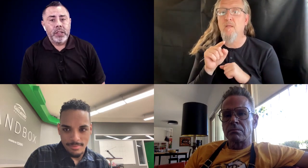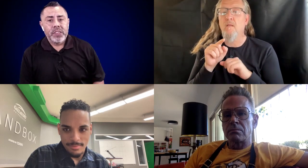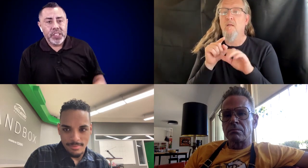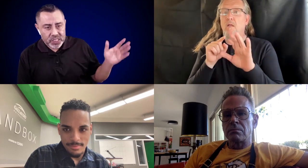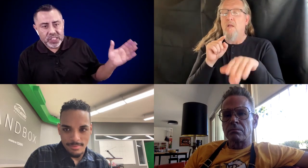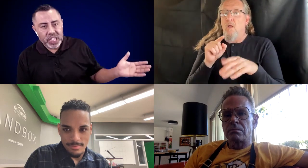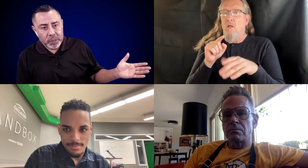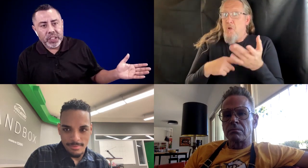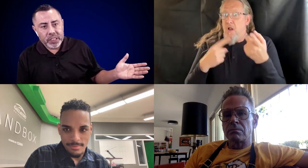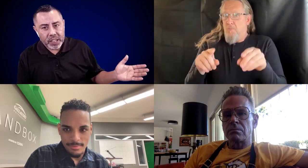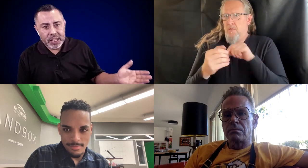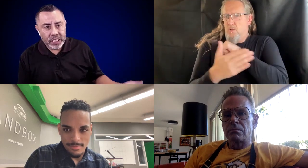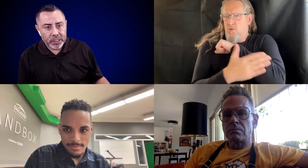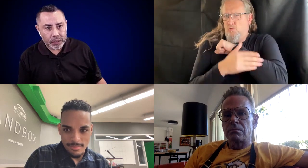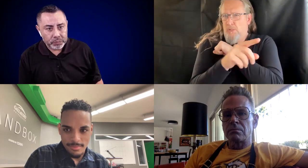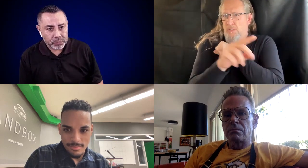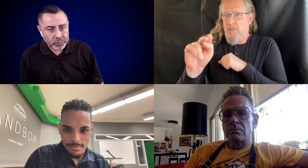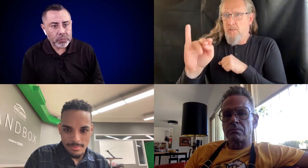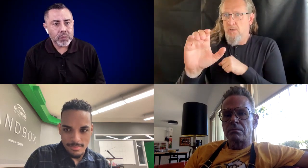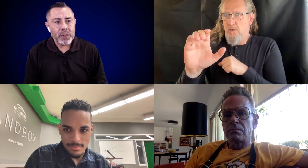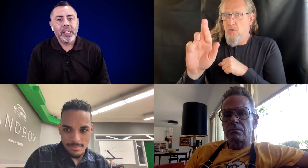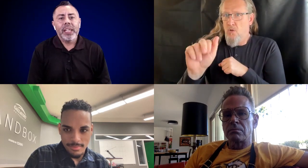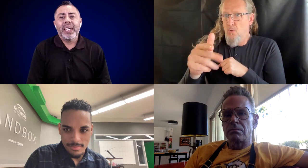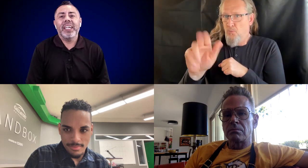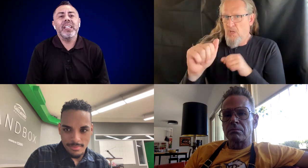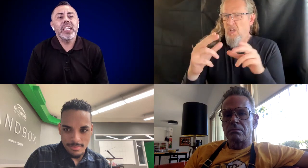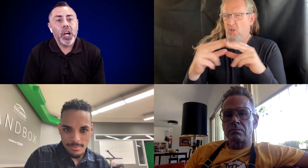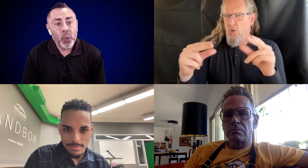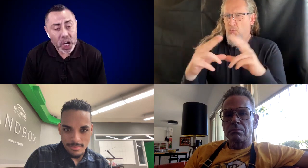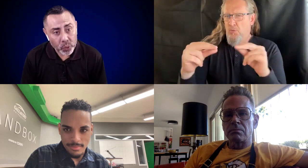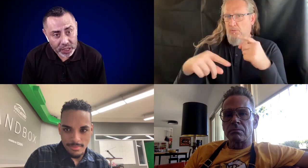As you can see, the statement on the slide here in Nicaragua.